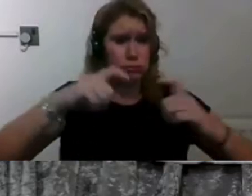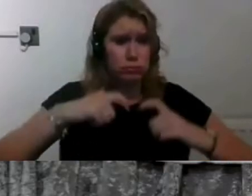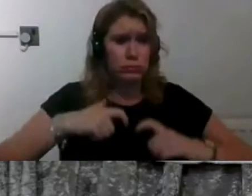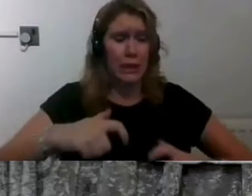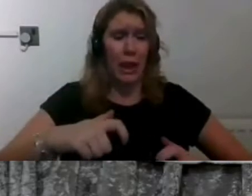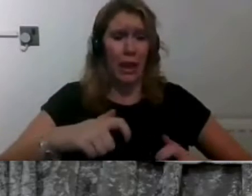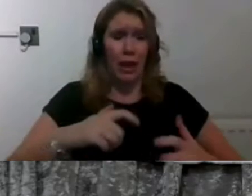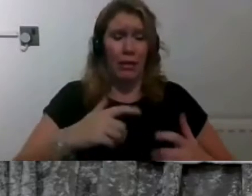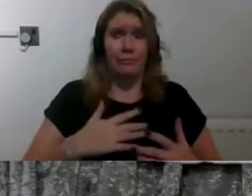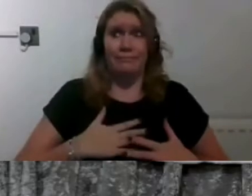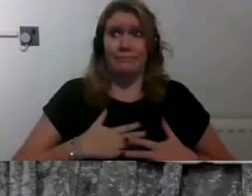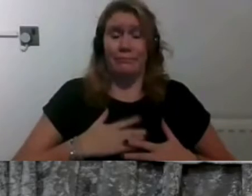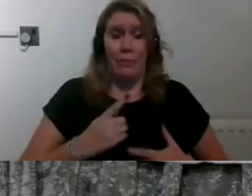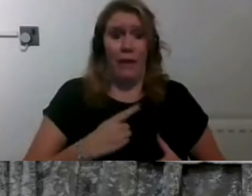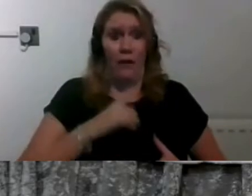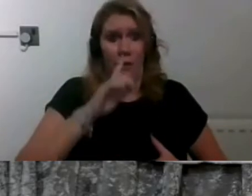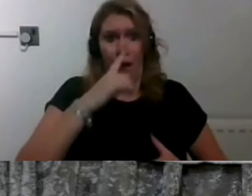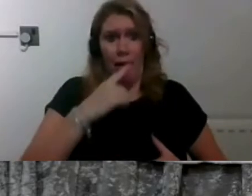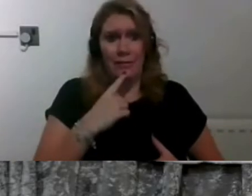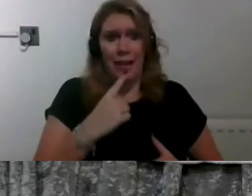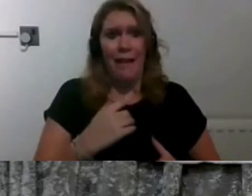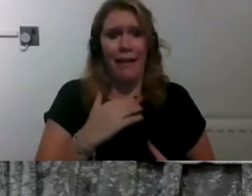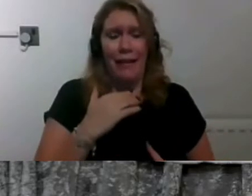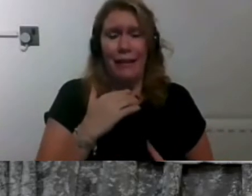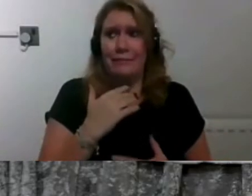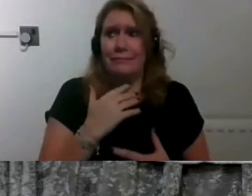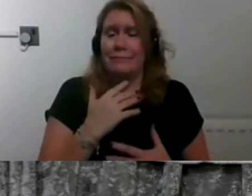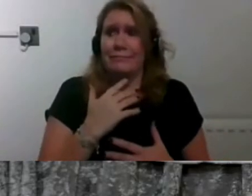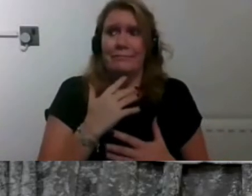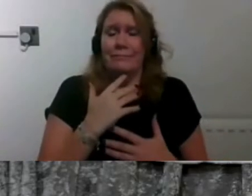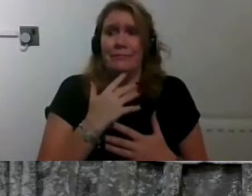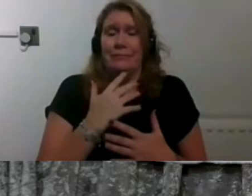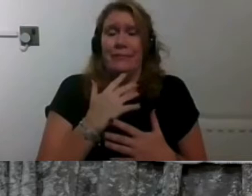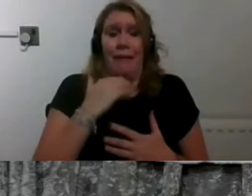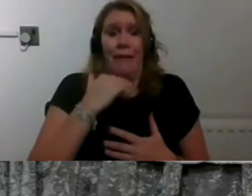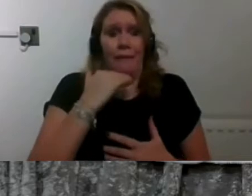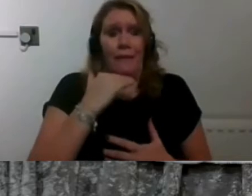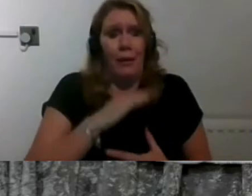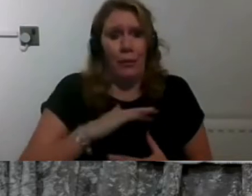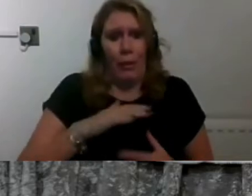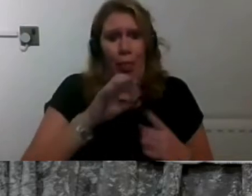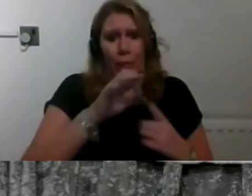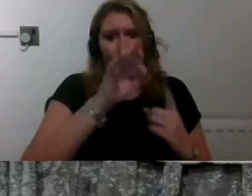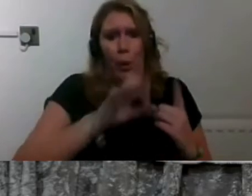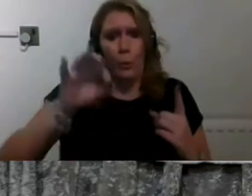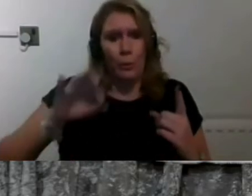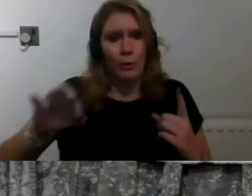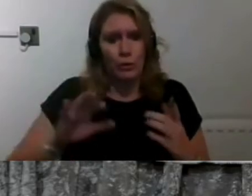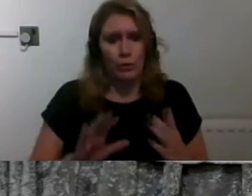They have been role models for us since we started our poetry project back in 2012,